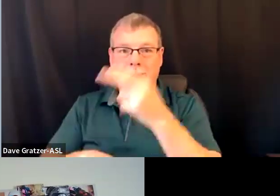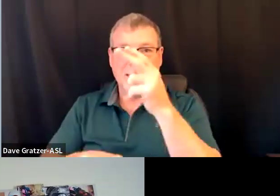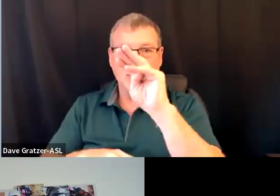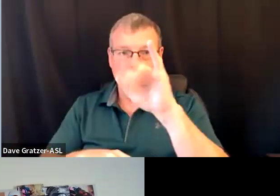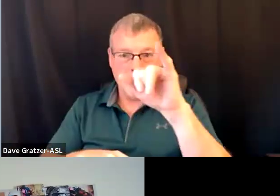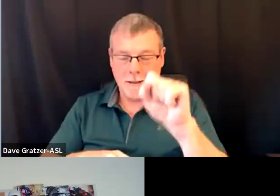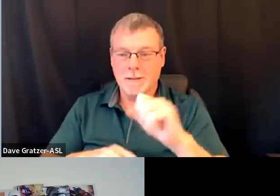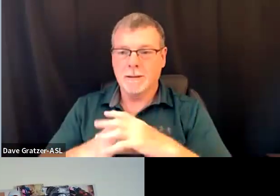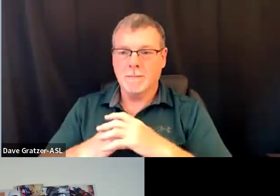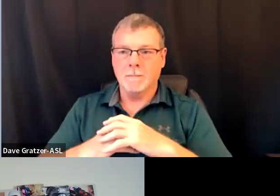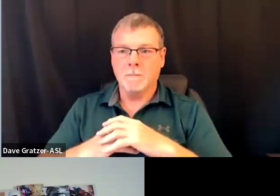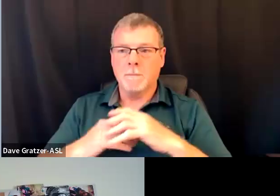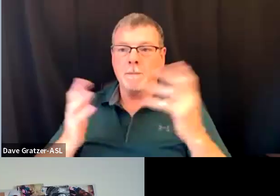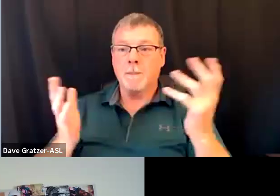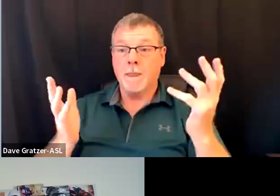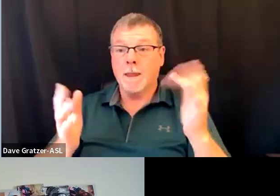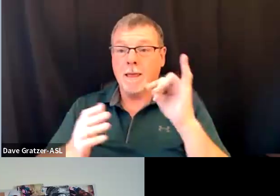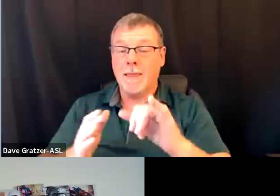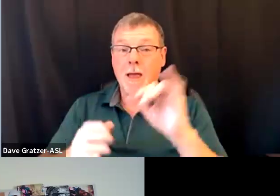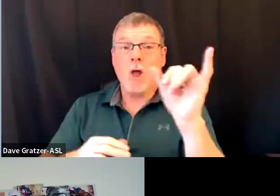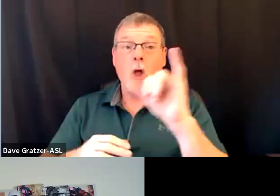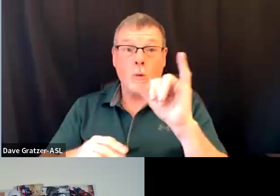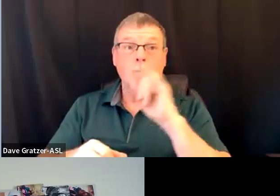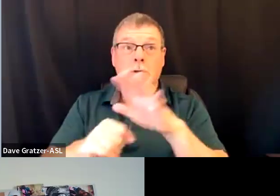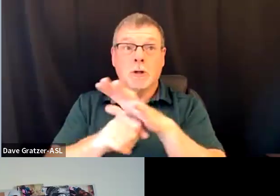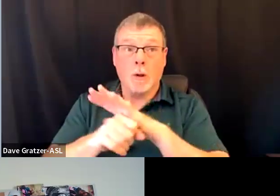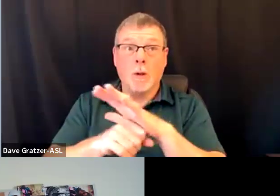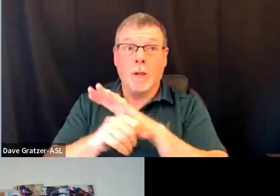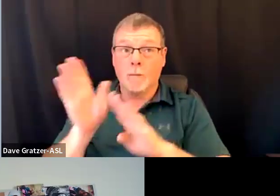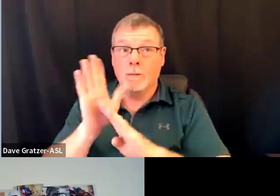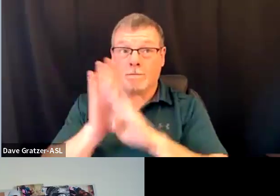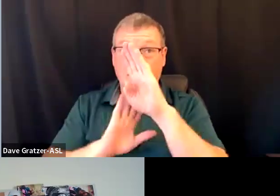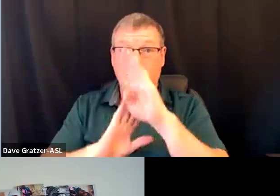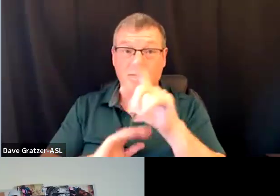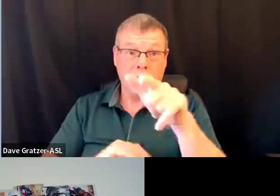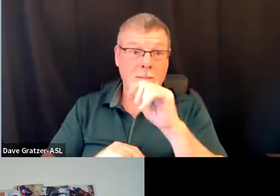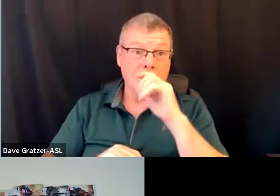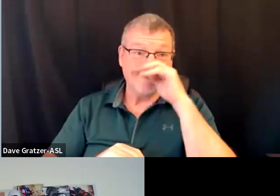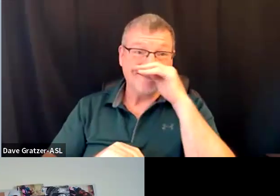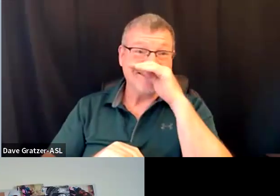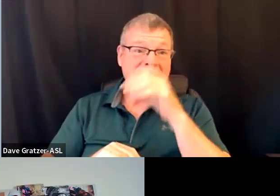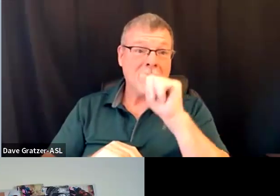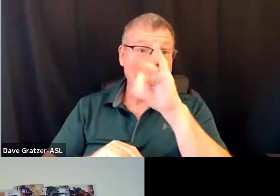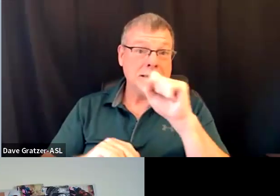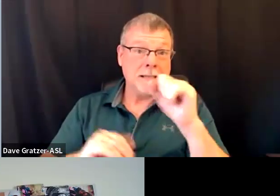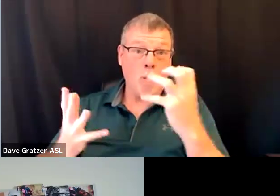So this is often something that's locally developed. And Alissa, do you want to speak to what that looked like in your experience?